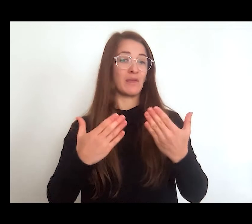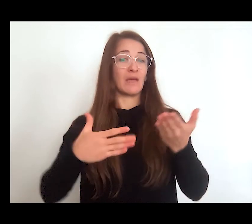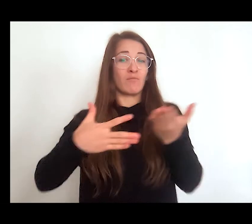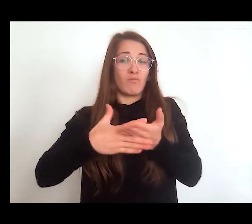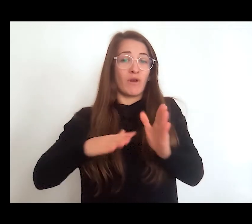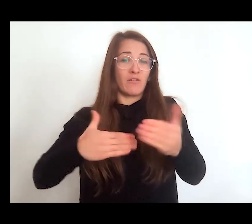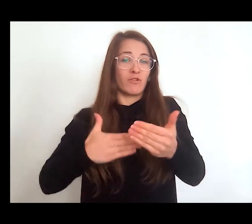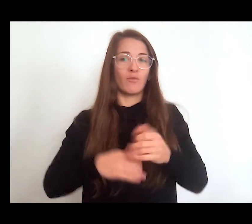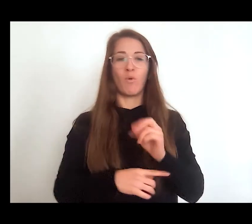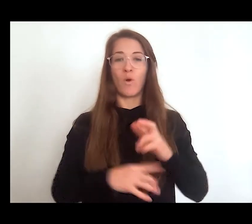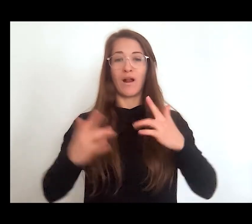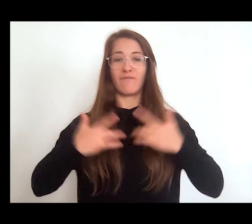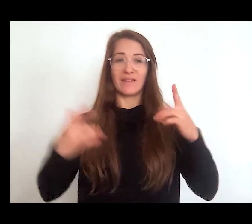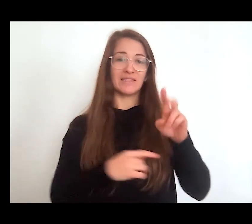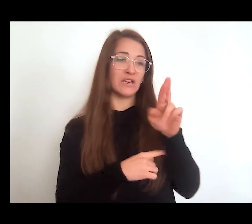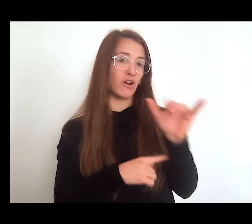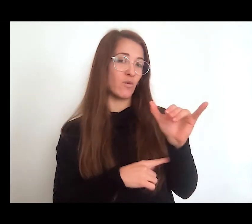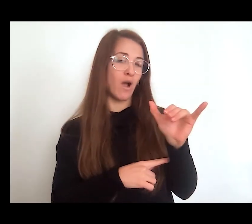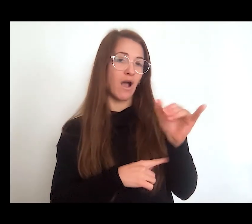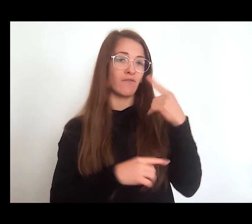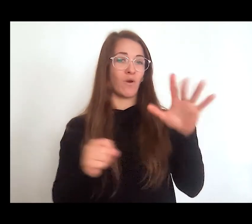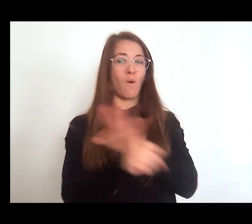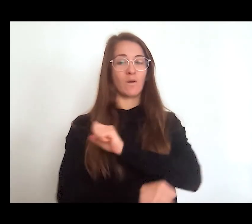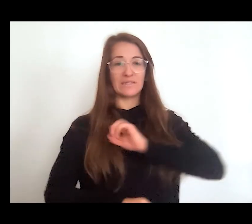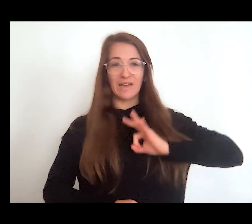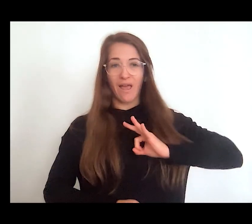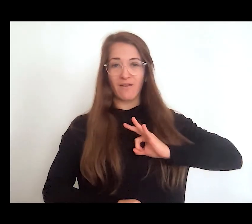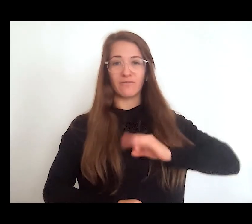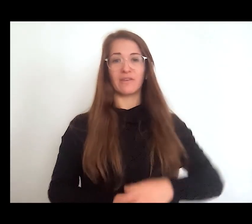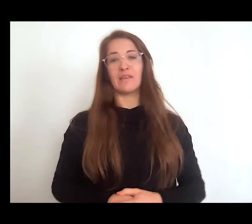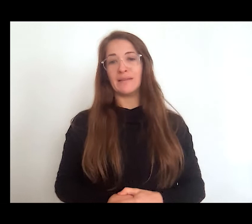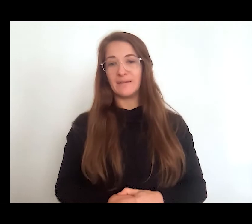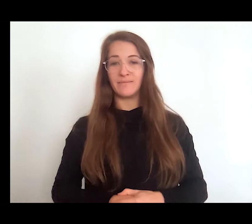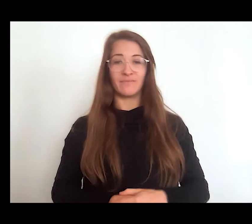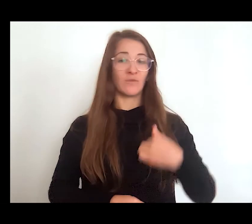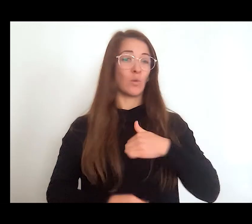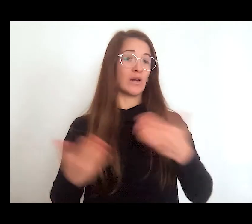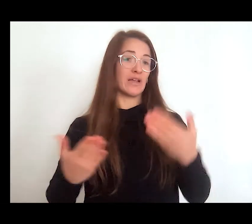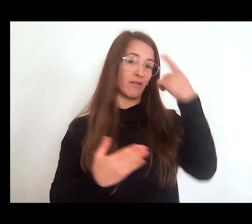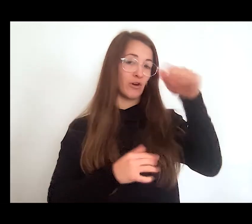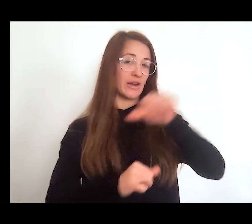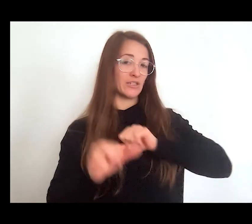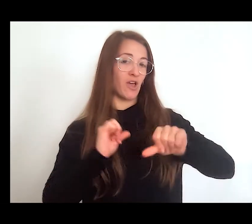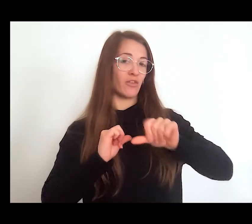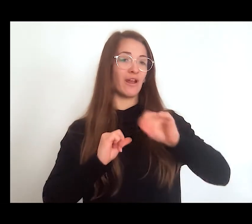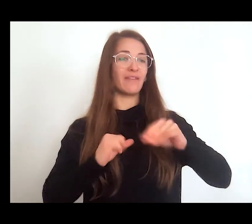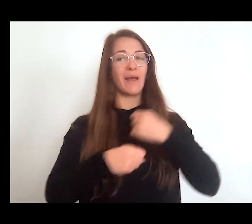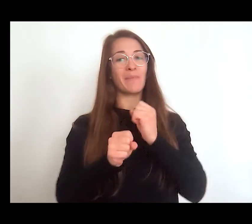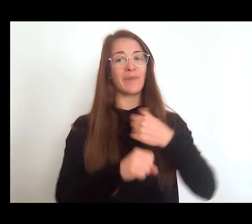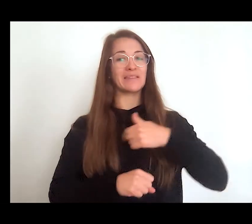EVEN IF IT IS JUST IN THE BREAK ROOM OR AT THE EVENTS, DRNY HAS EVENTS FOR THE WHOLE STAFF.